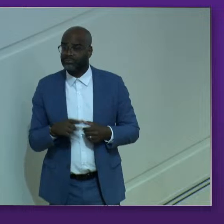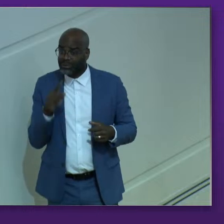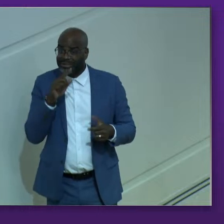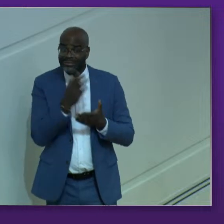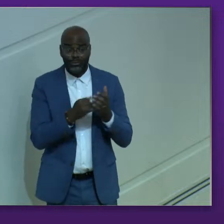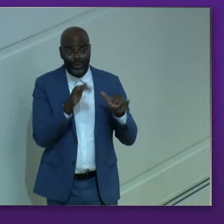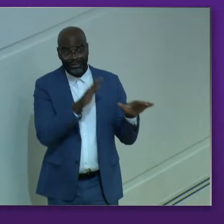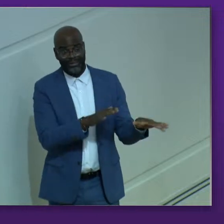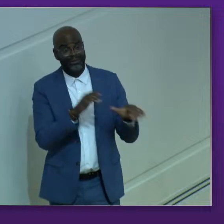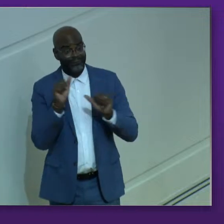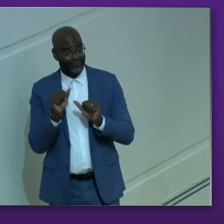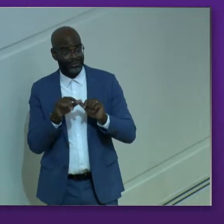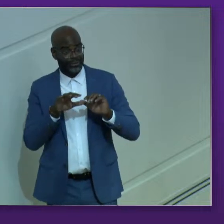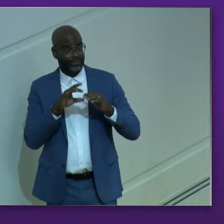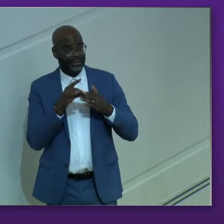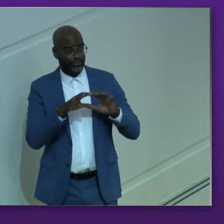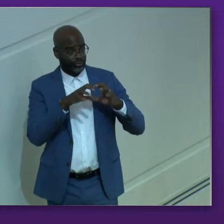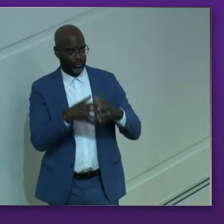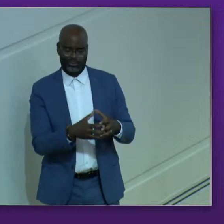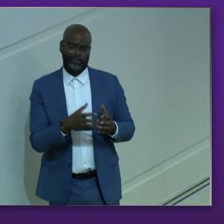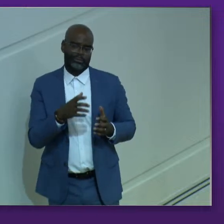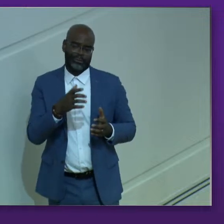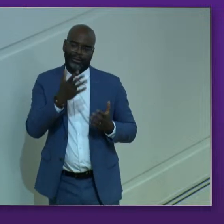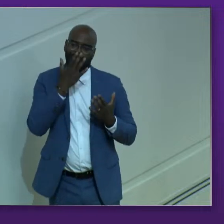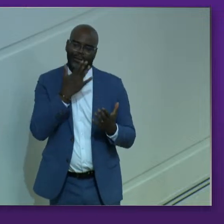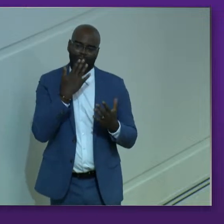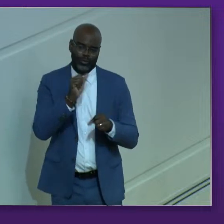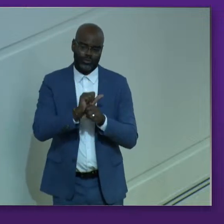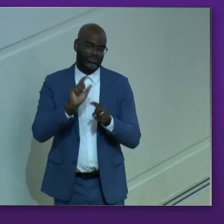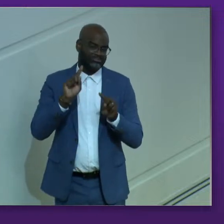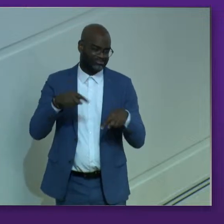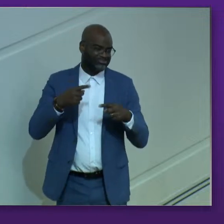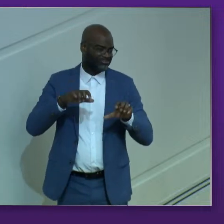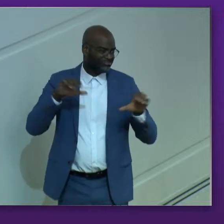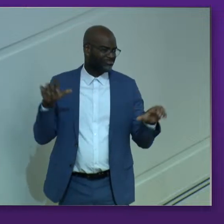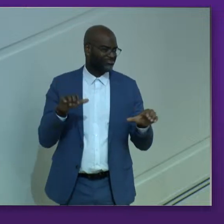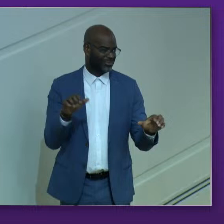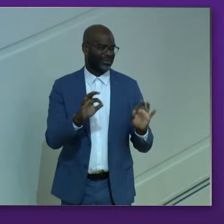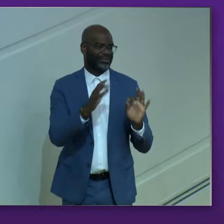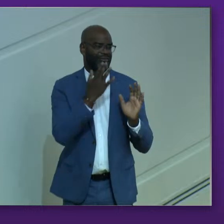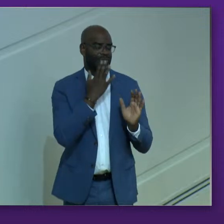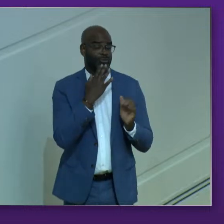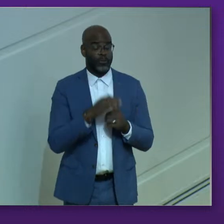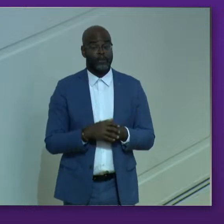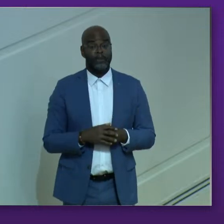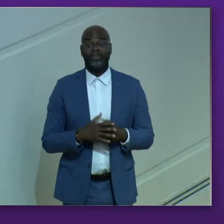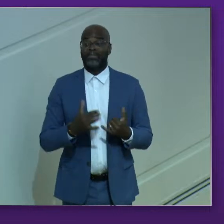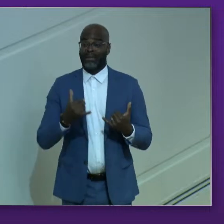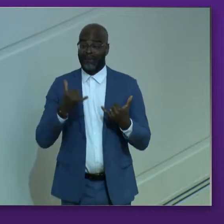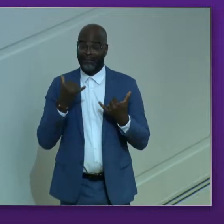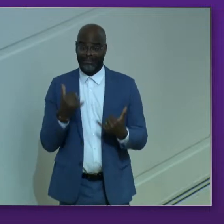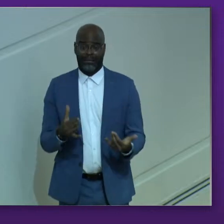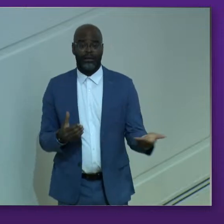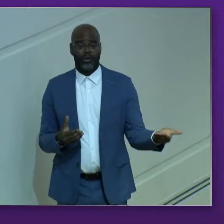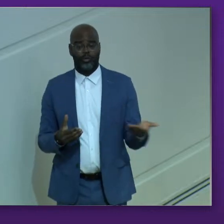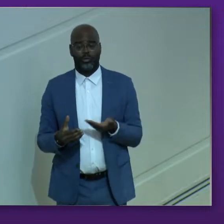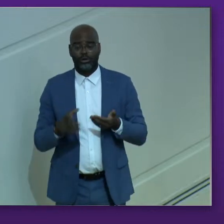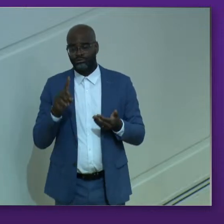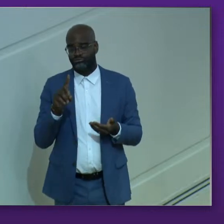THE COLLEGE COMMUNITY. WITHOUT YOU WE WOULD NOT HAVE